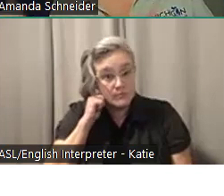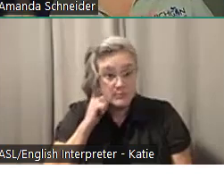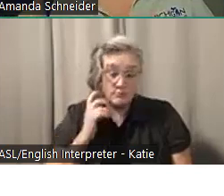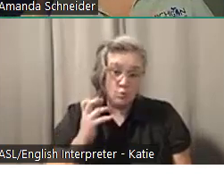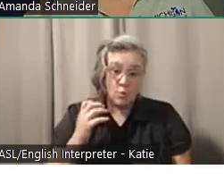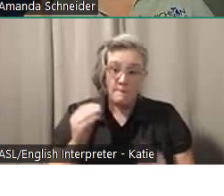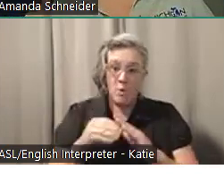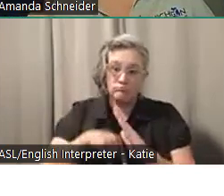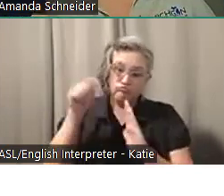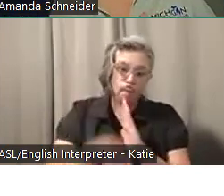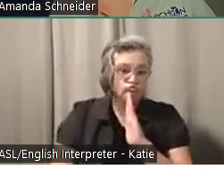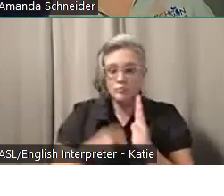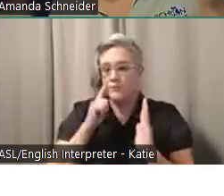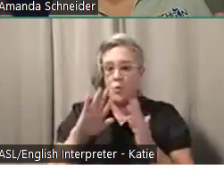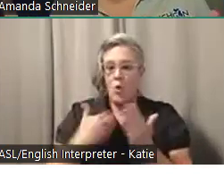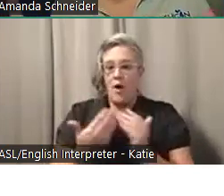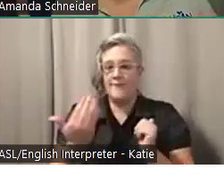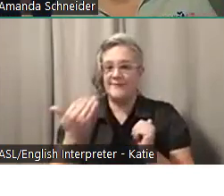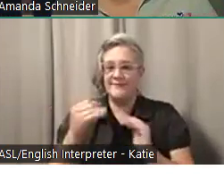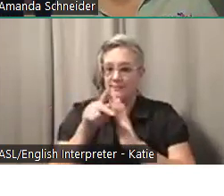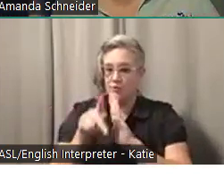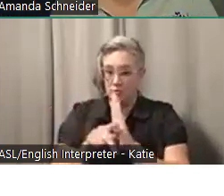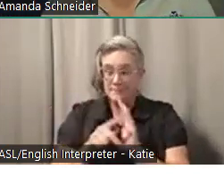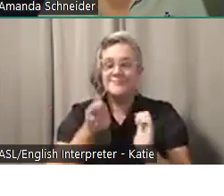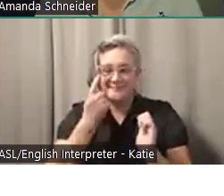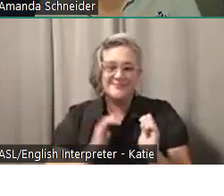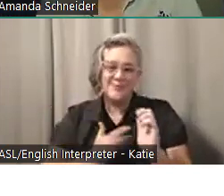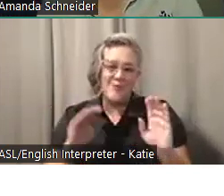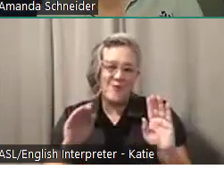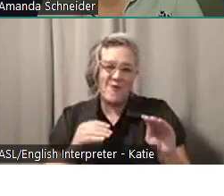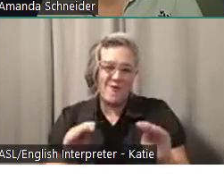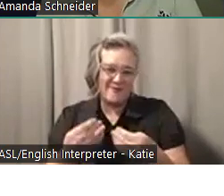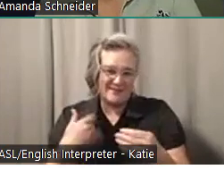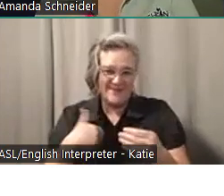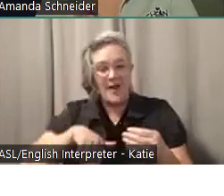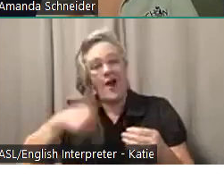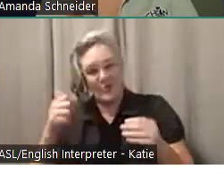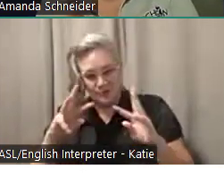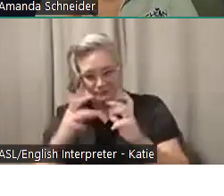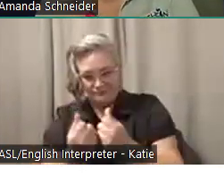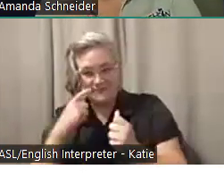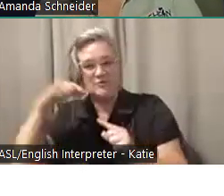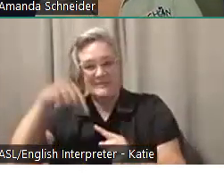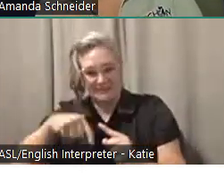look at all 15 principles. Um, our office is hosting another webinar on this topic on May 12th.